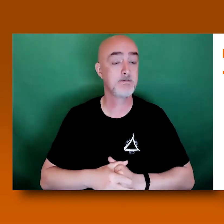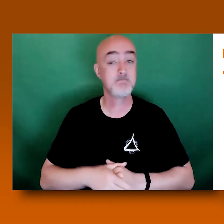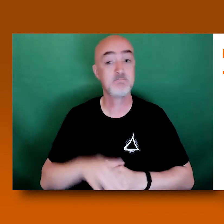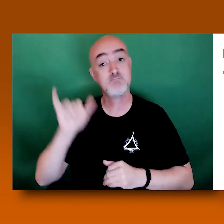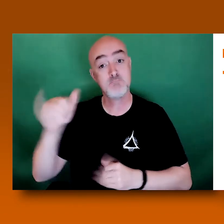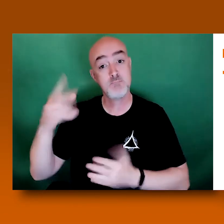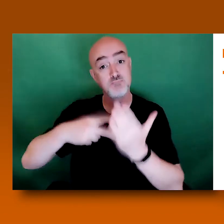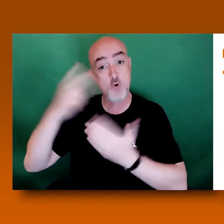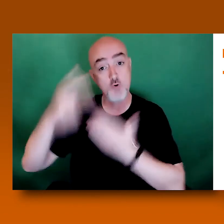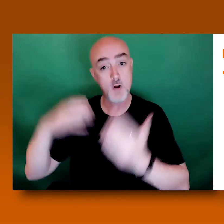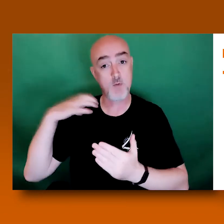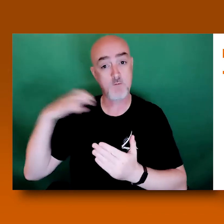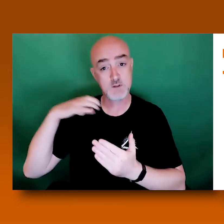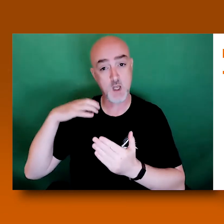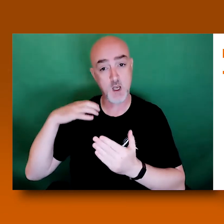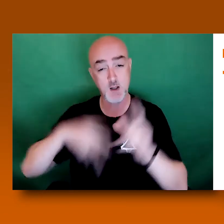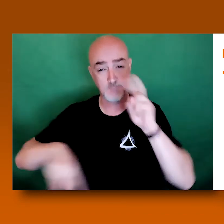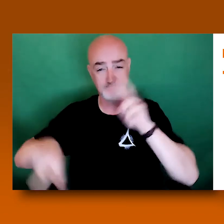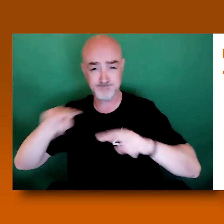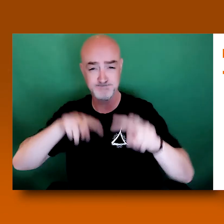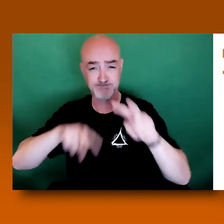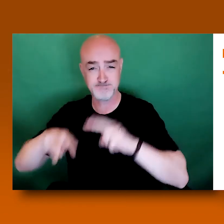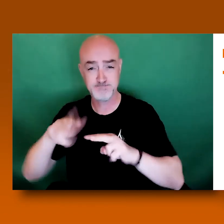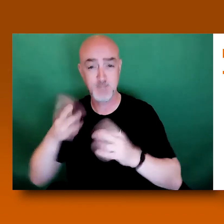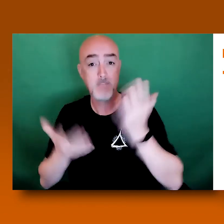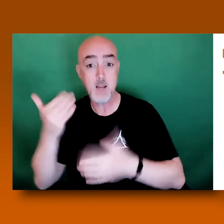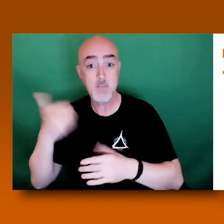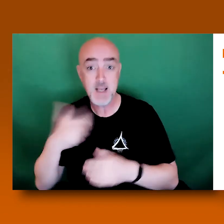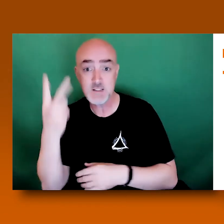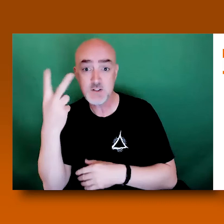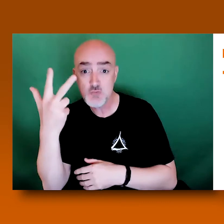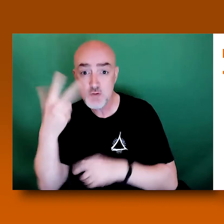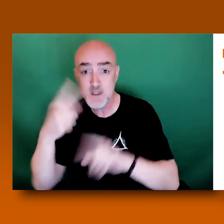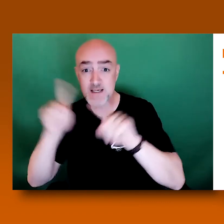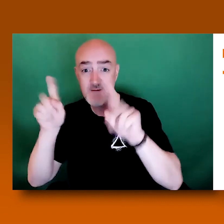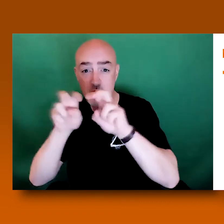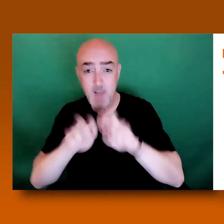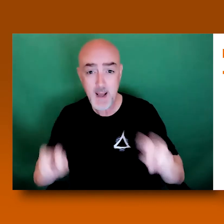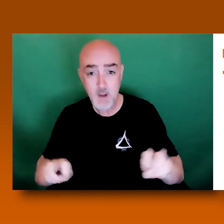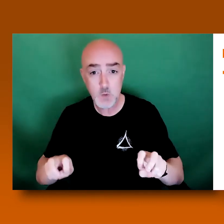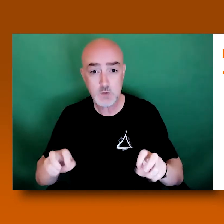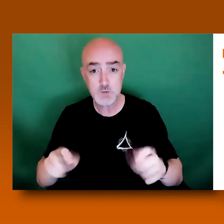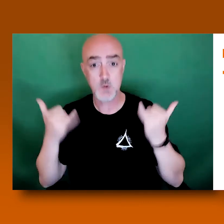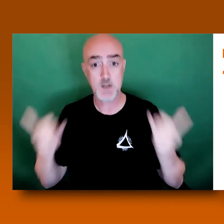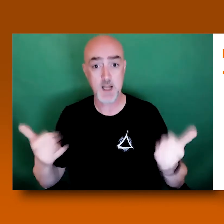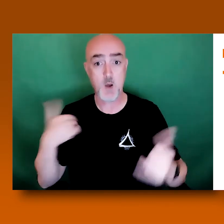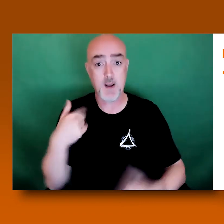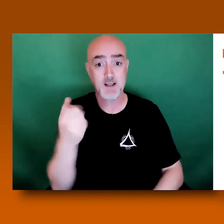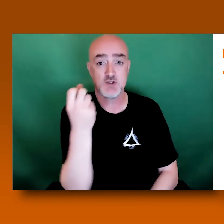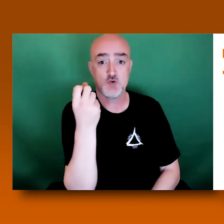And the program official might take a look at that and they might have two or 3 different panels.